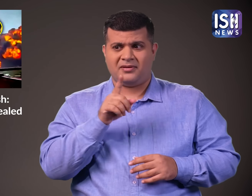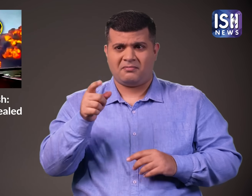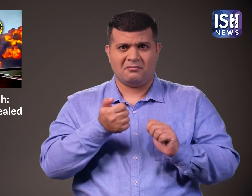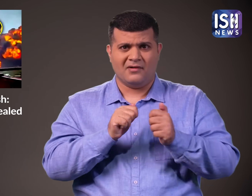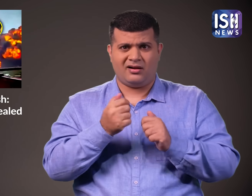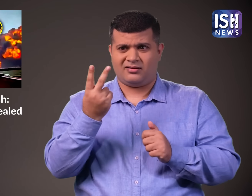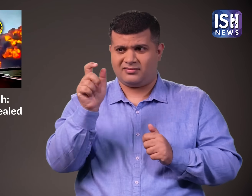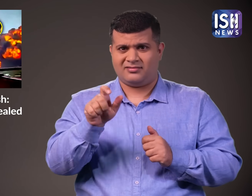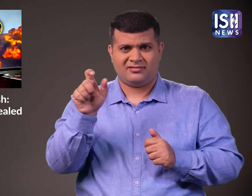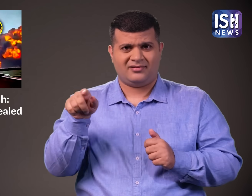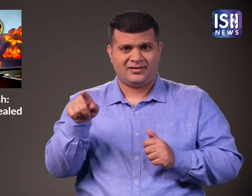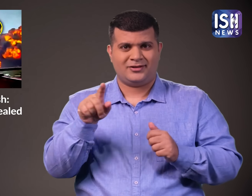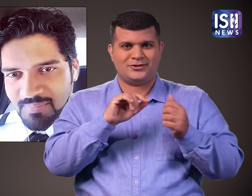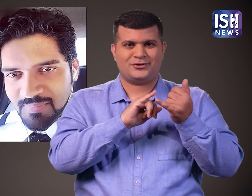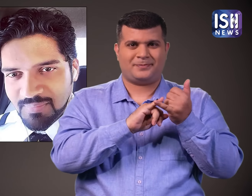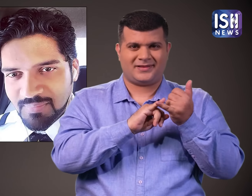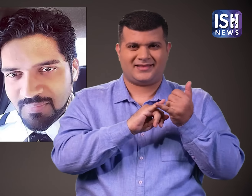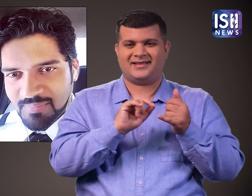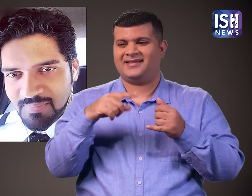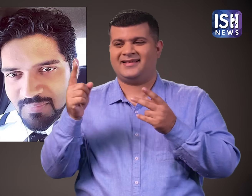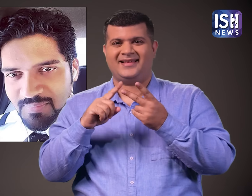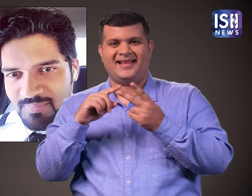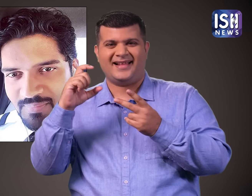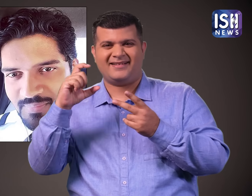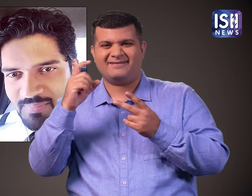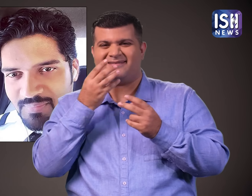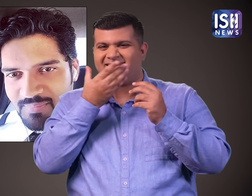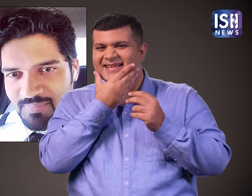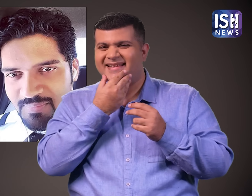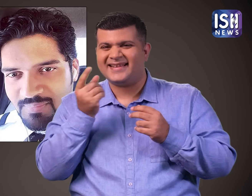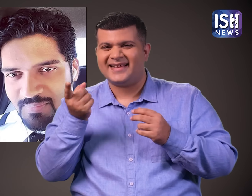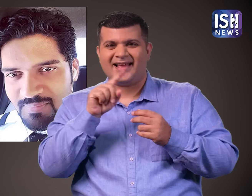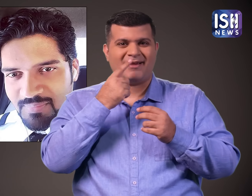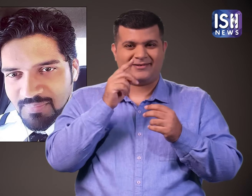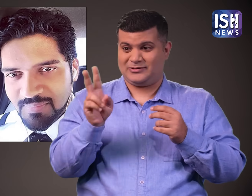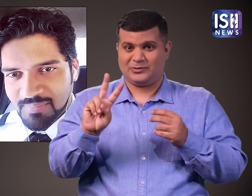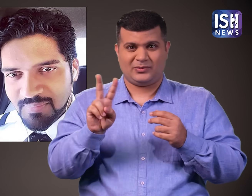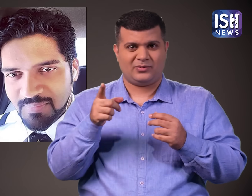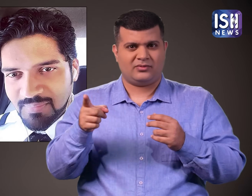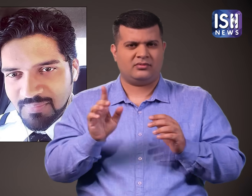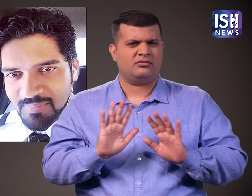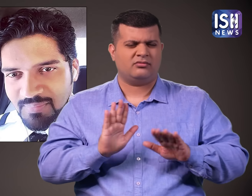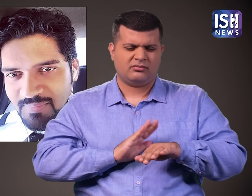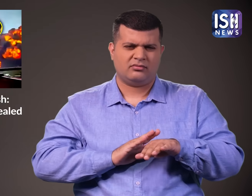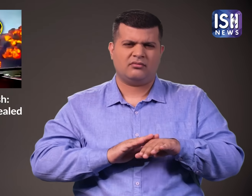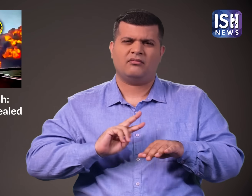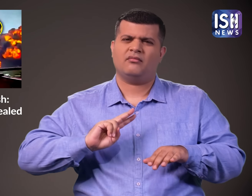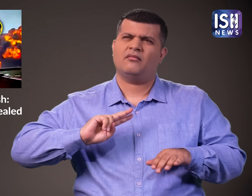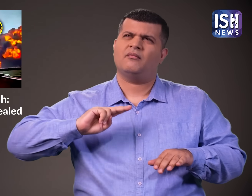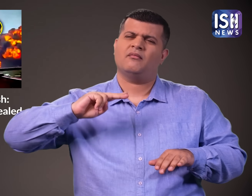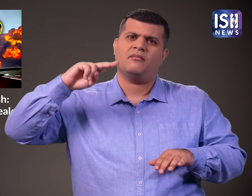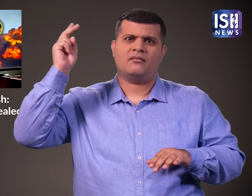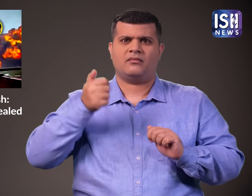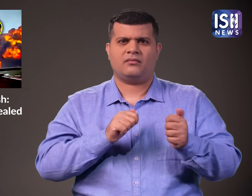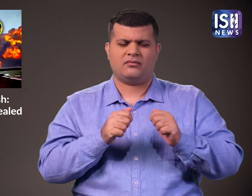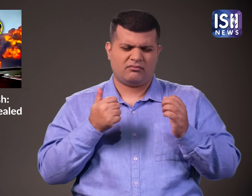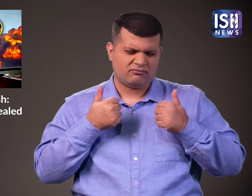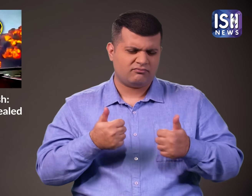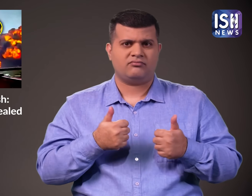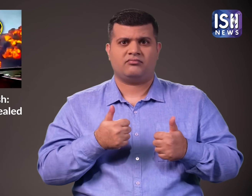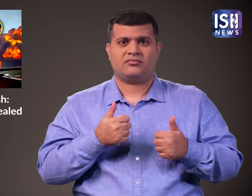The two pilots, Captain Sumit Sabharwal and First Officer Clive Kunder, were experienced professionals.